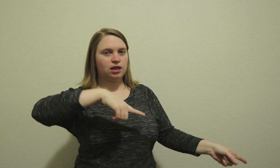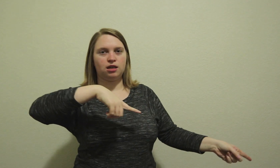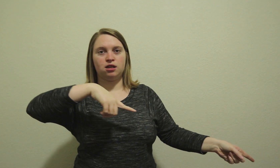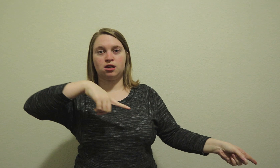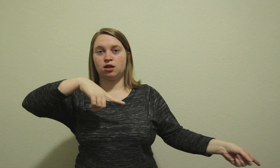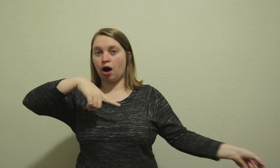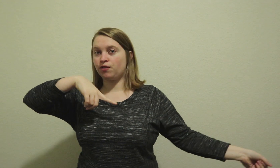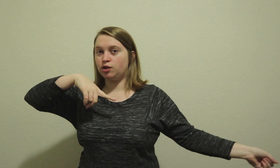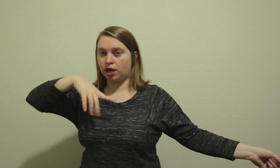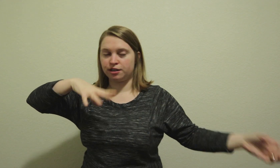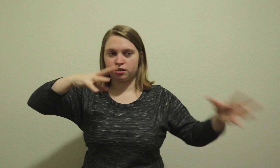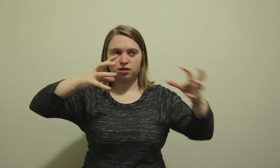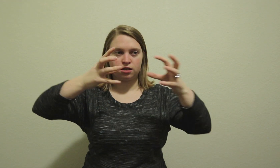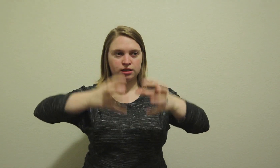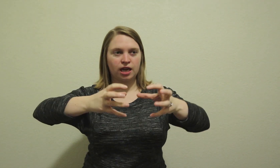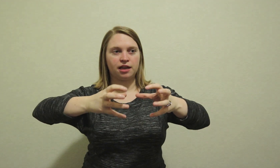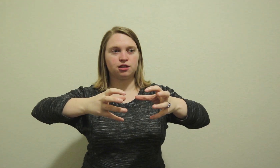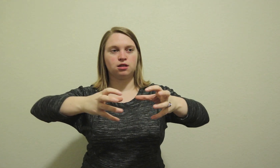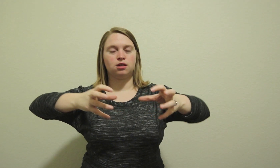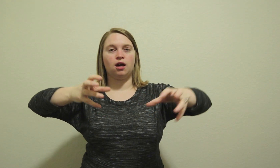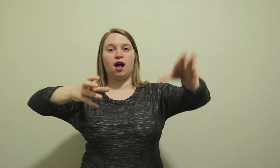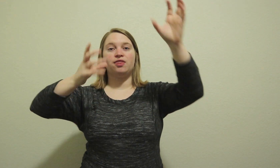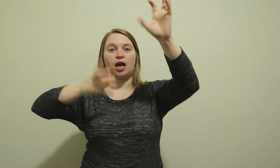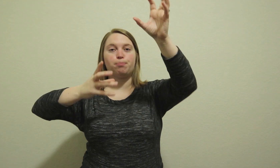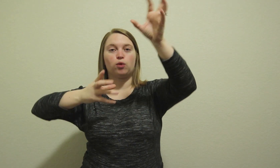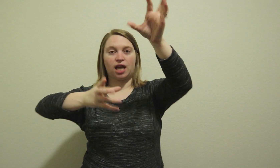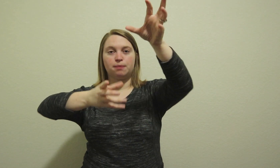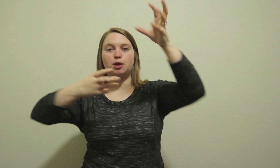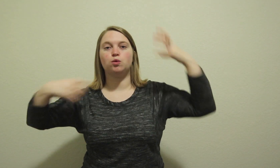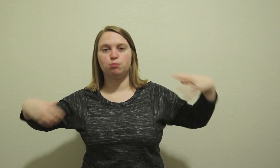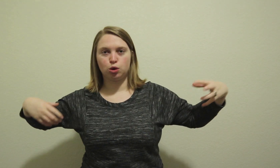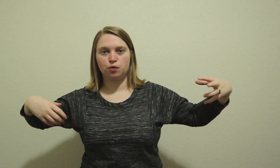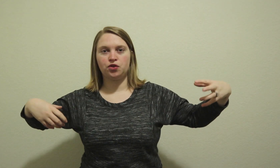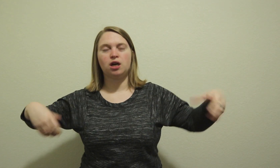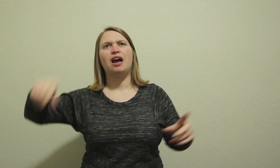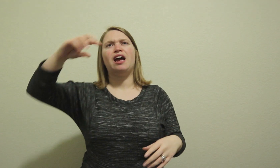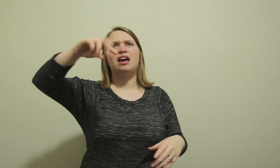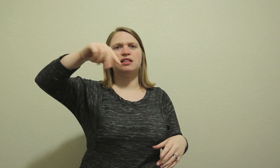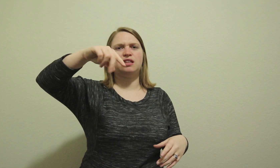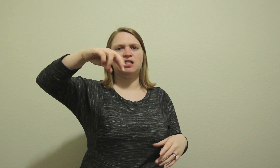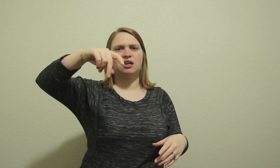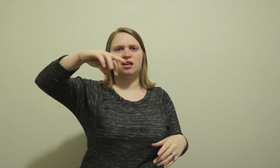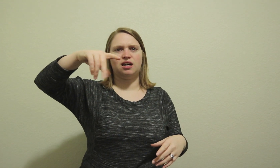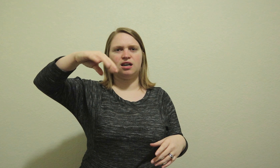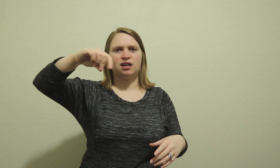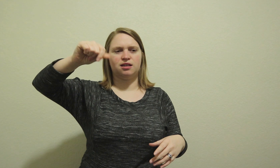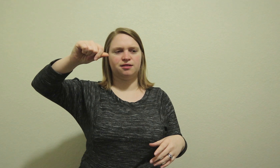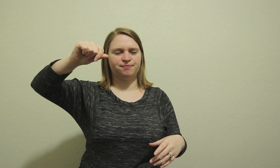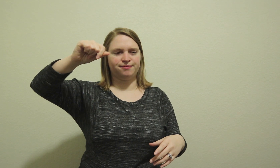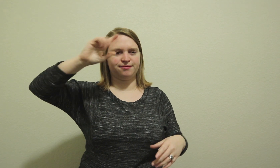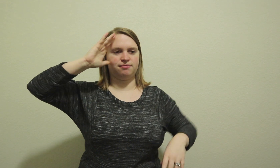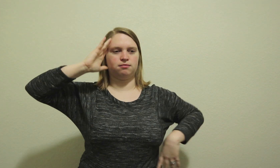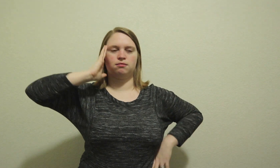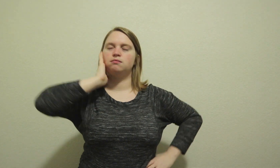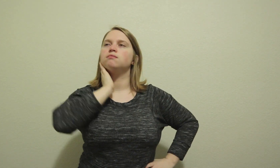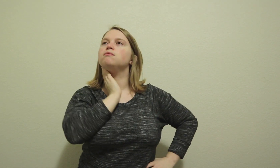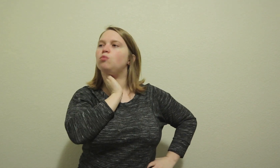the coffee grinder container they both can be removed and the UH